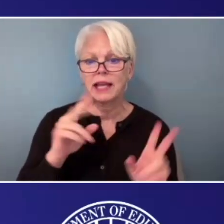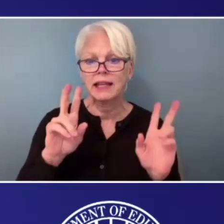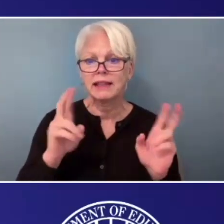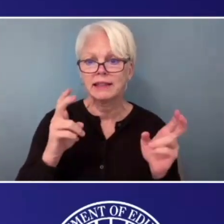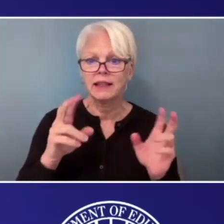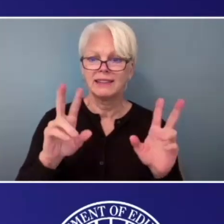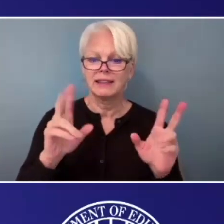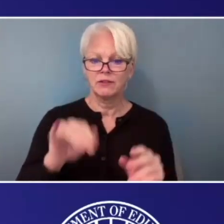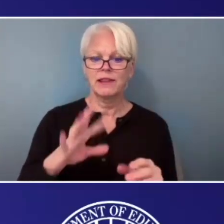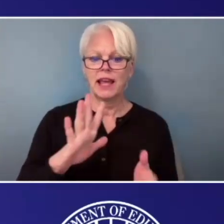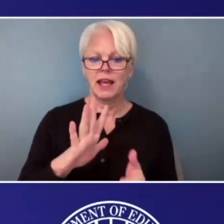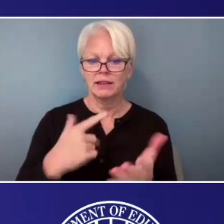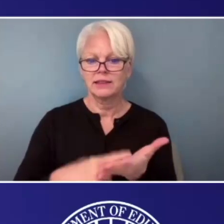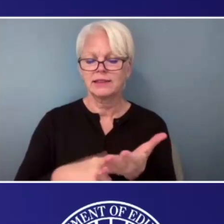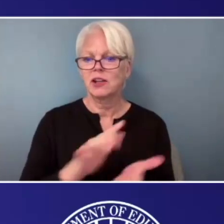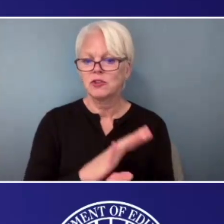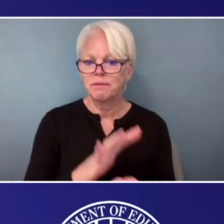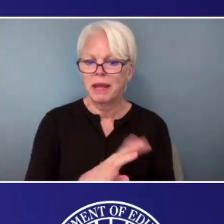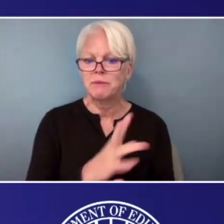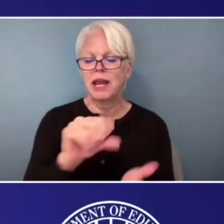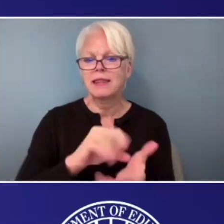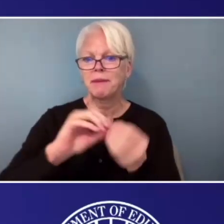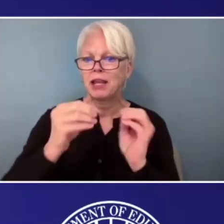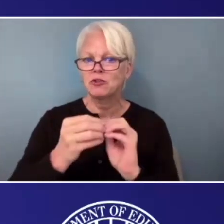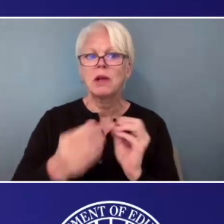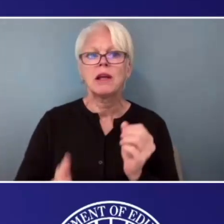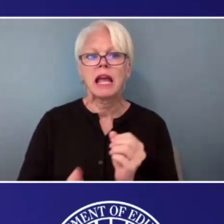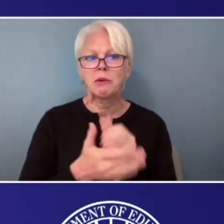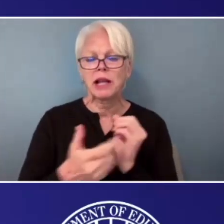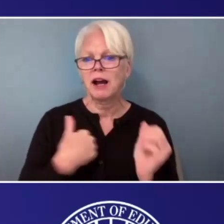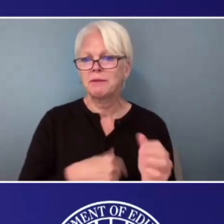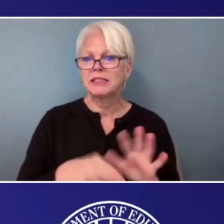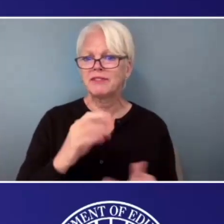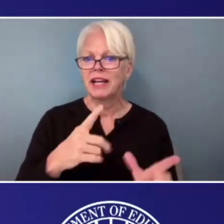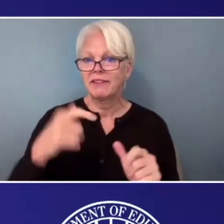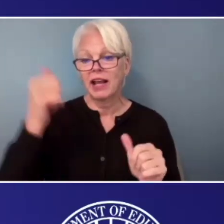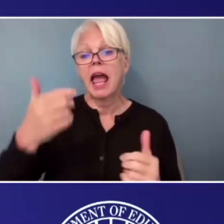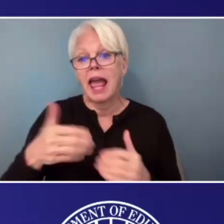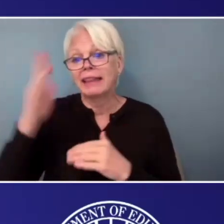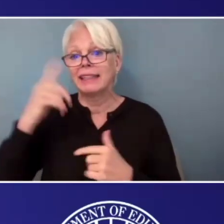and/or the page number, just that would help us get there faster. At least me, because I'm just apparently a little slow. Thank you.